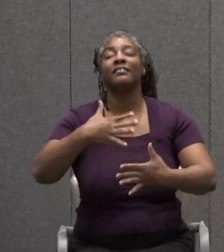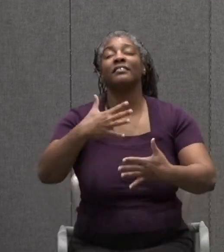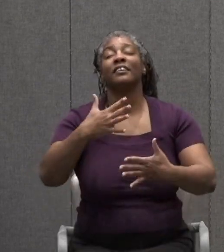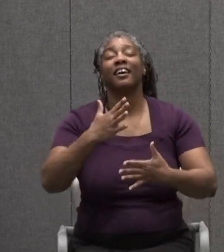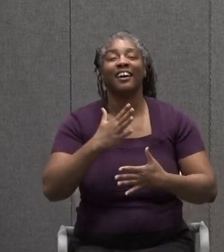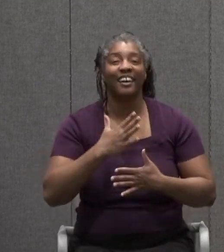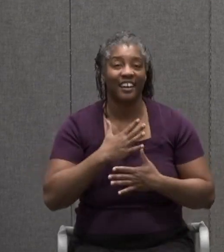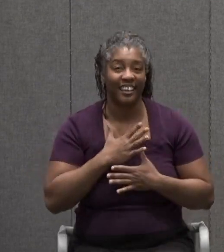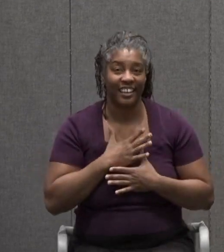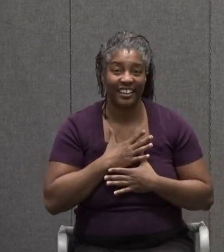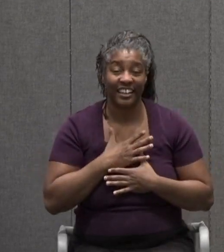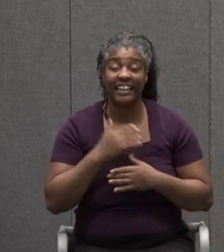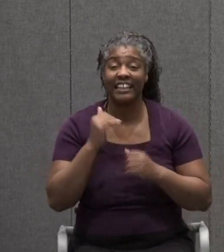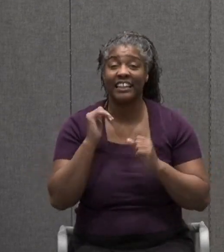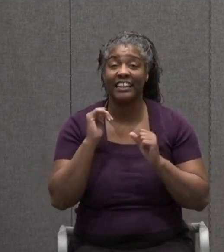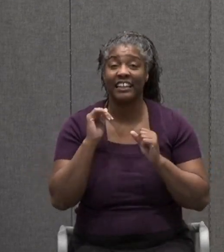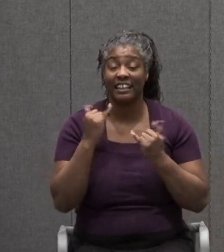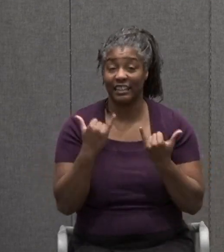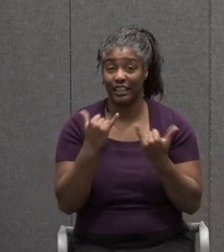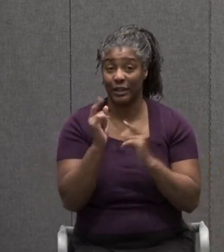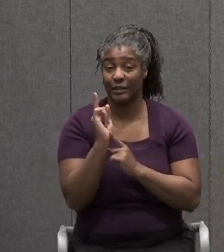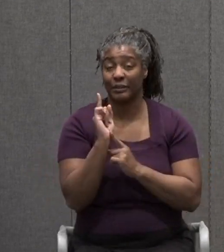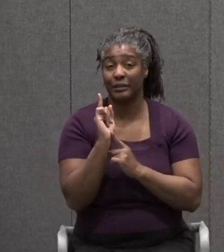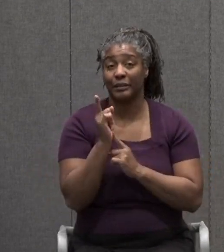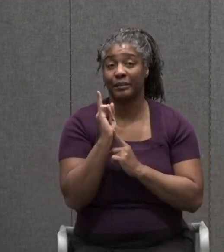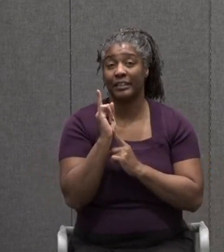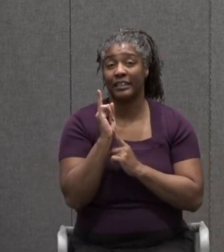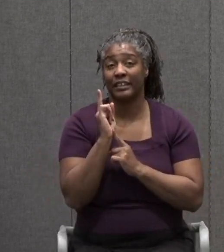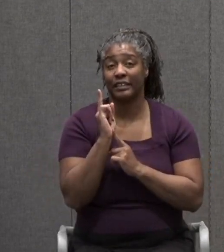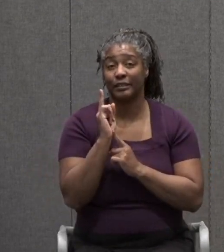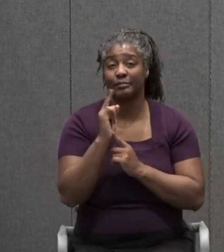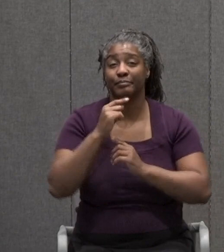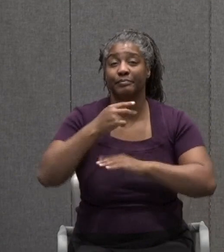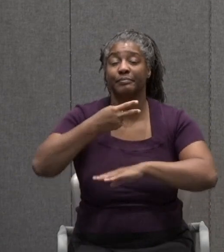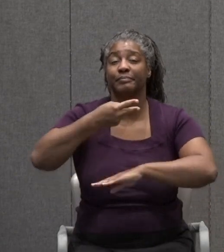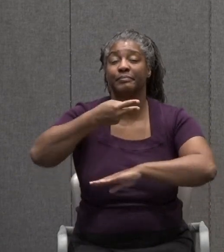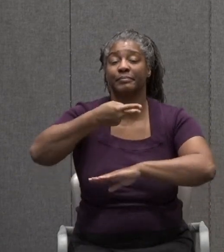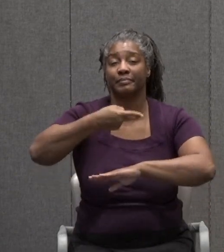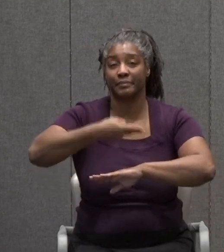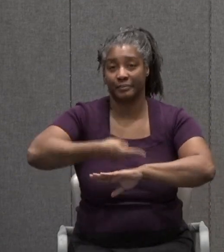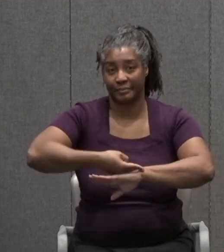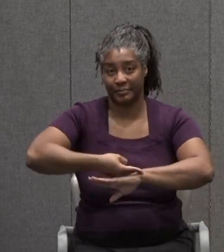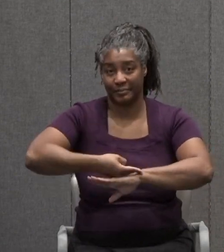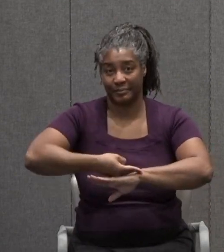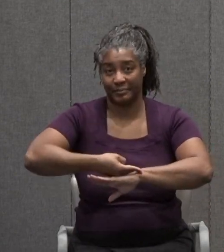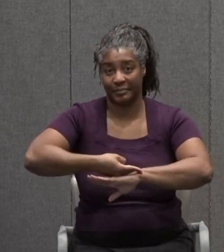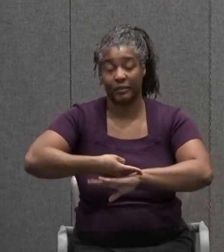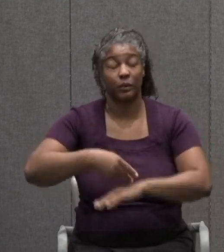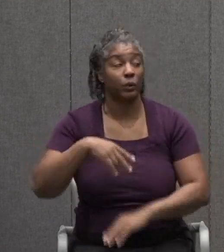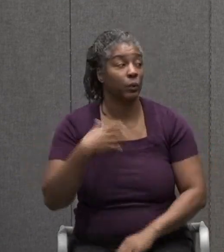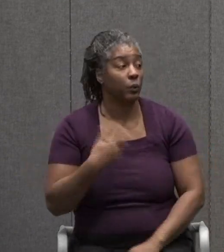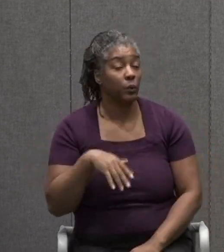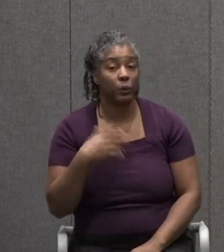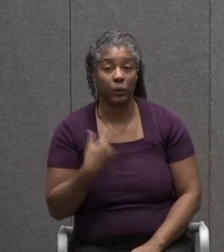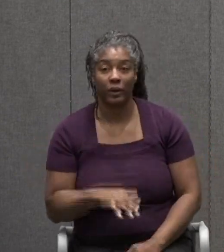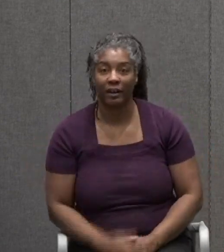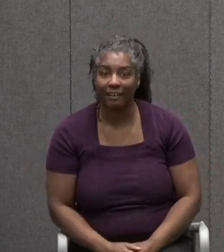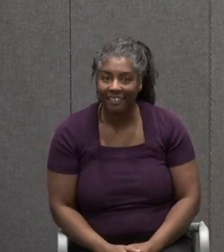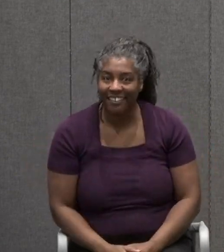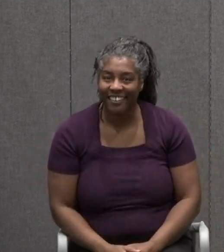Take a moment yogis, let's come down to our mats. Oh boy, how do you feel after that?